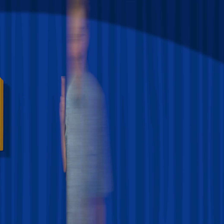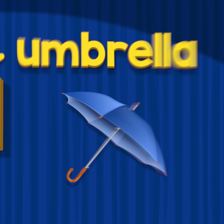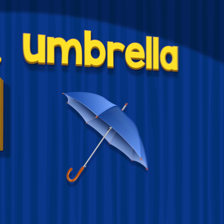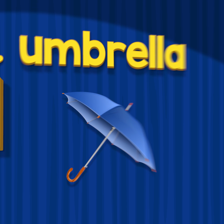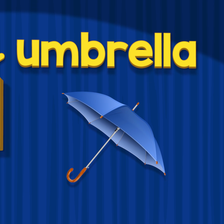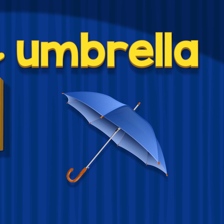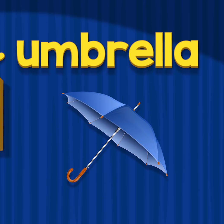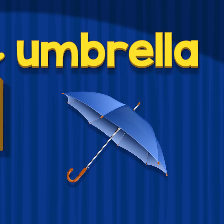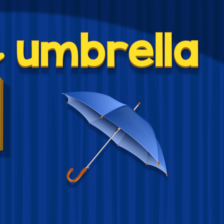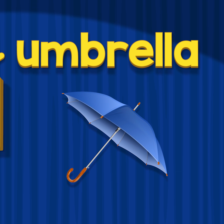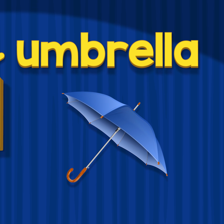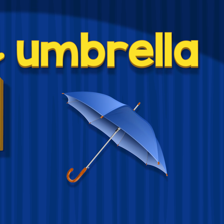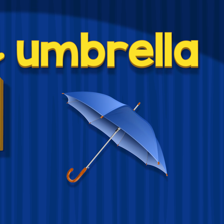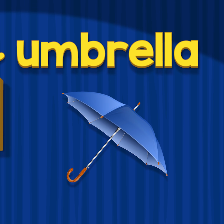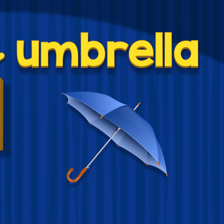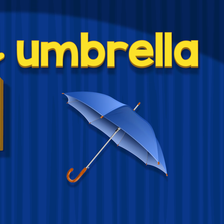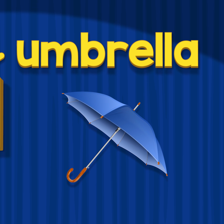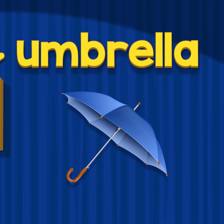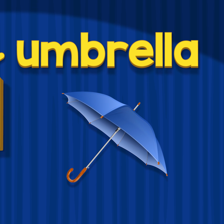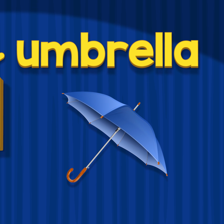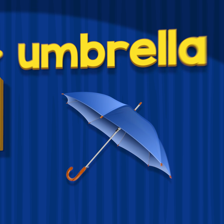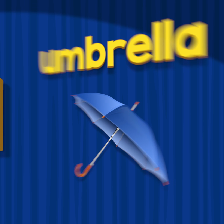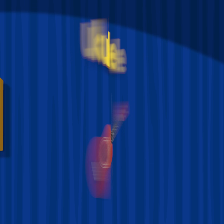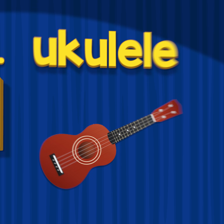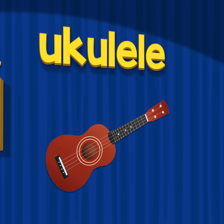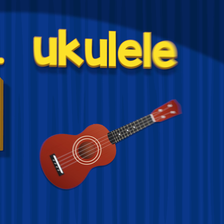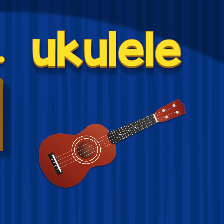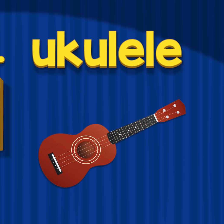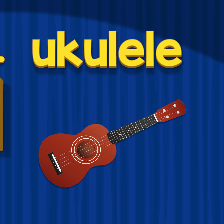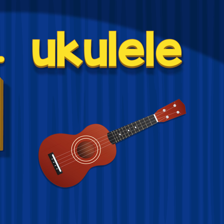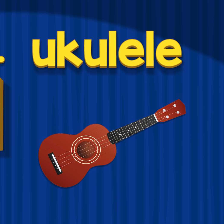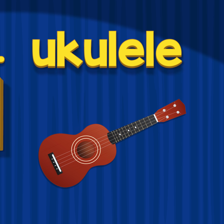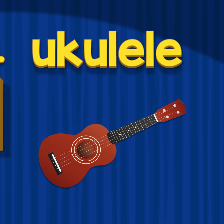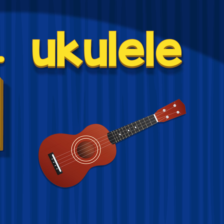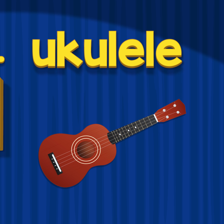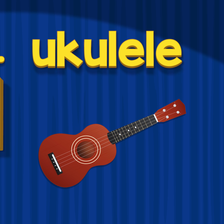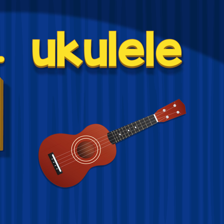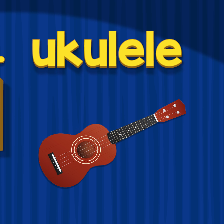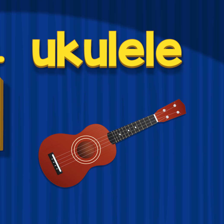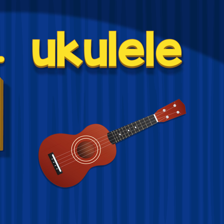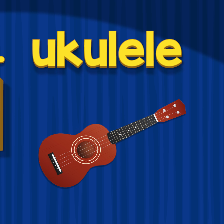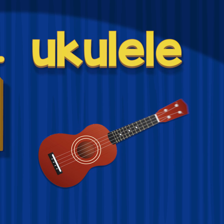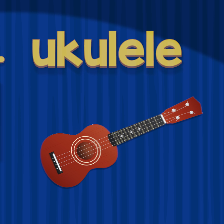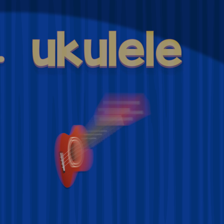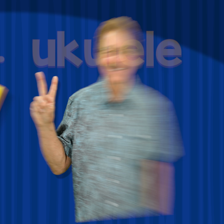/U/ /u/ umbrella /U/ /u/ ukulele